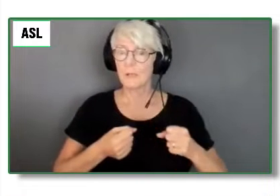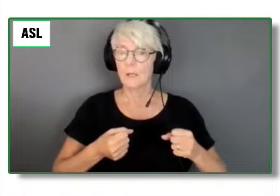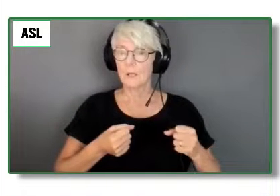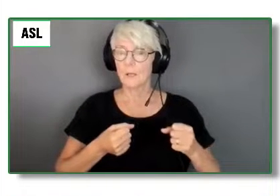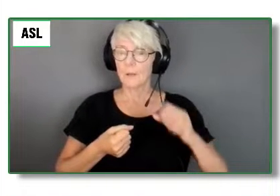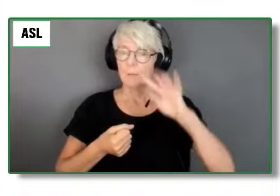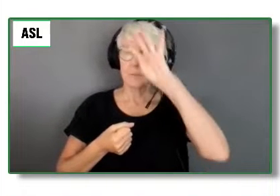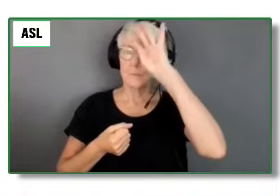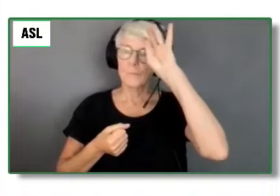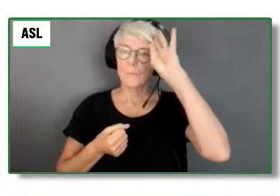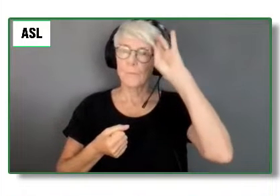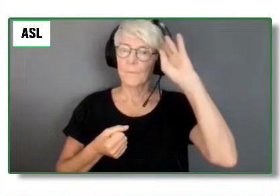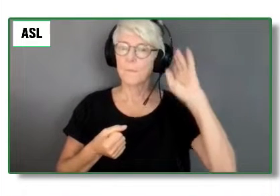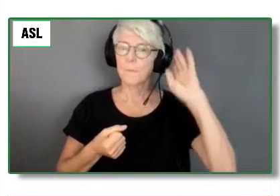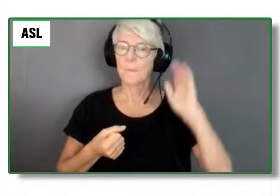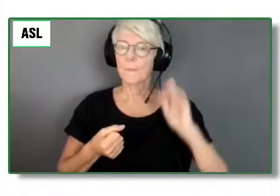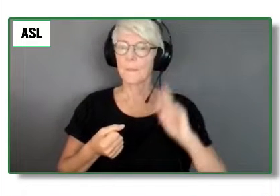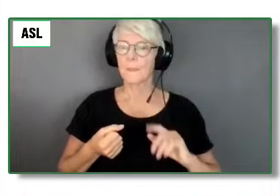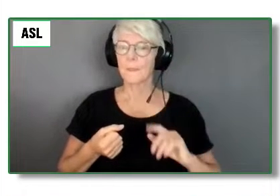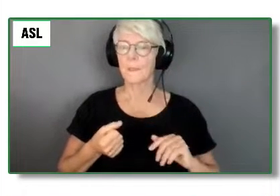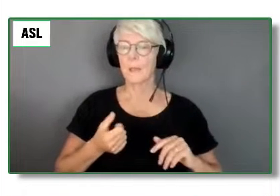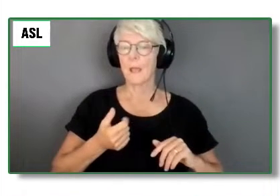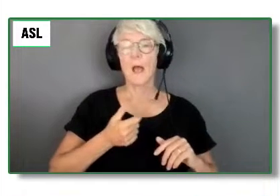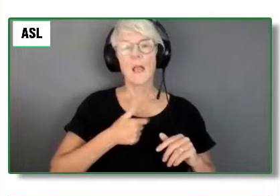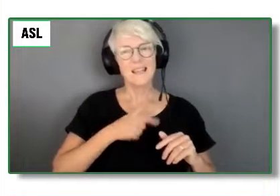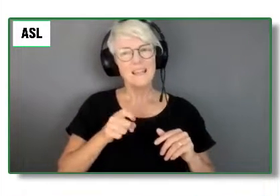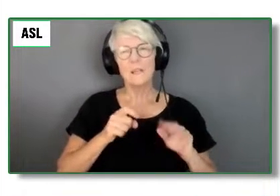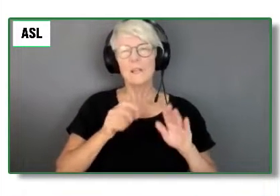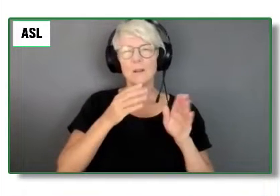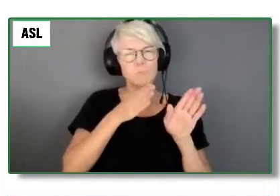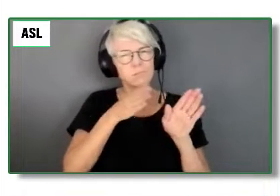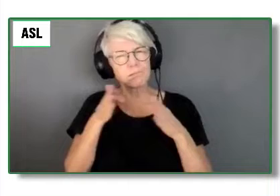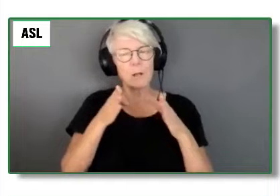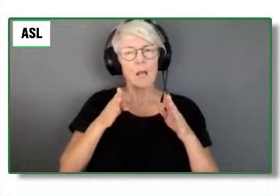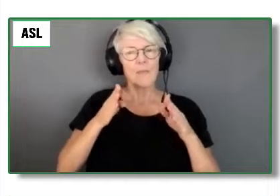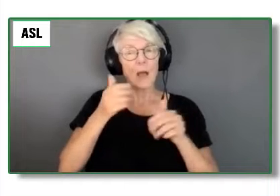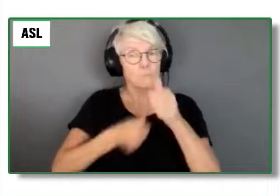requires a cultural shift and buying it at the top levels. If it doesn't start